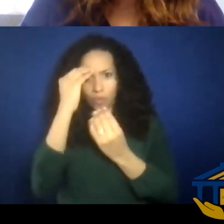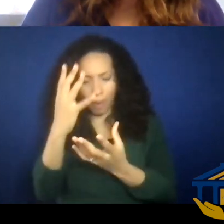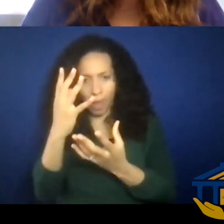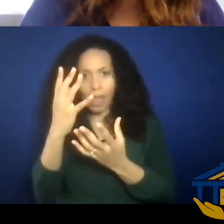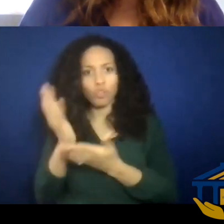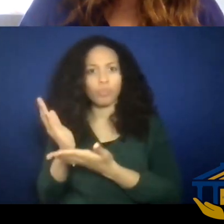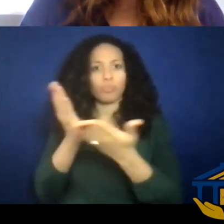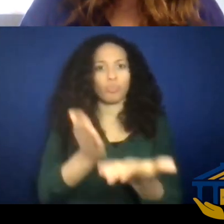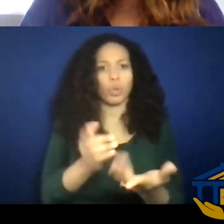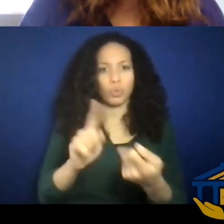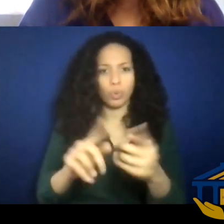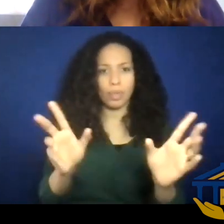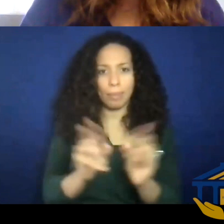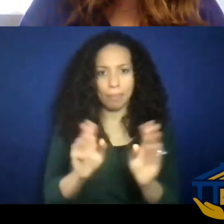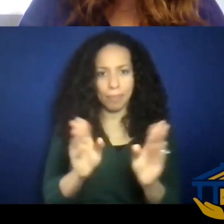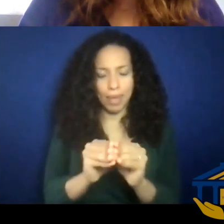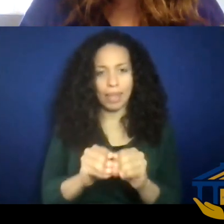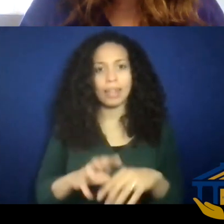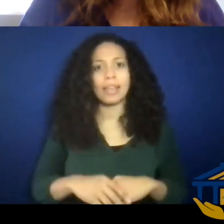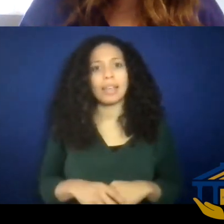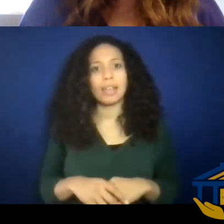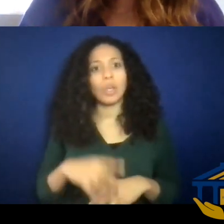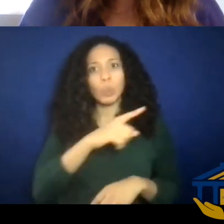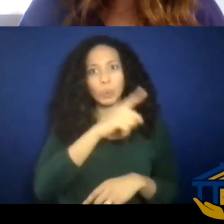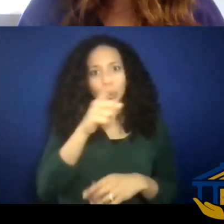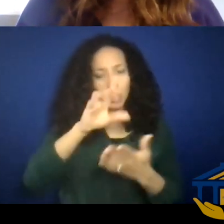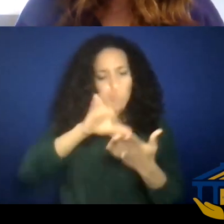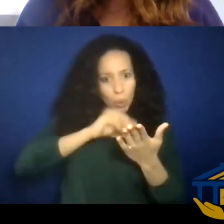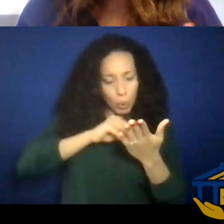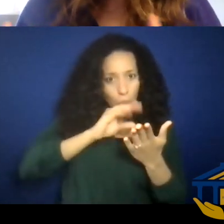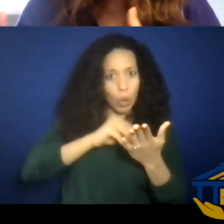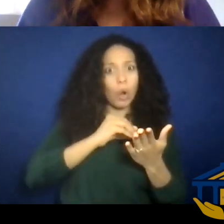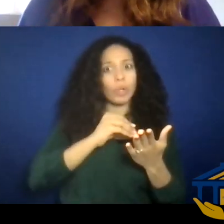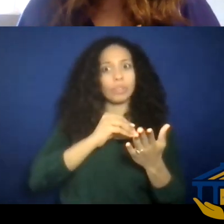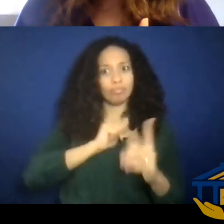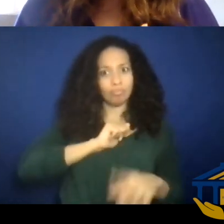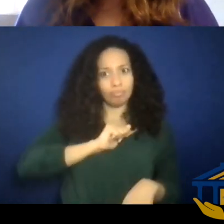yourself. And don't be afraid to educate your team. If you've read a certain article,